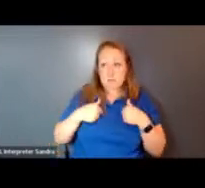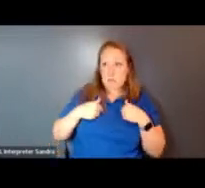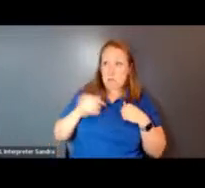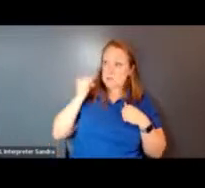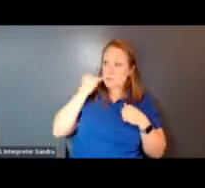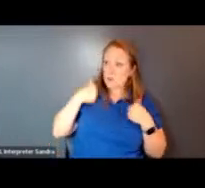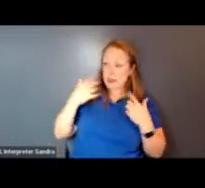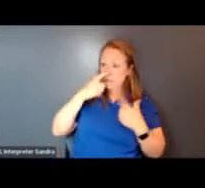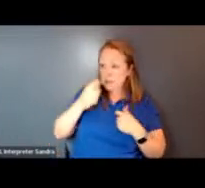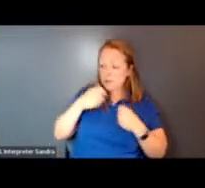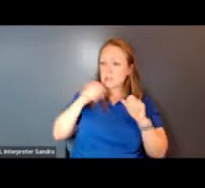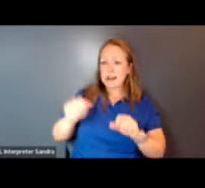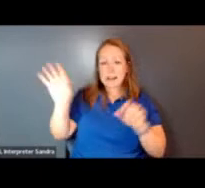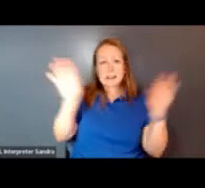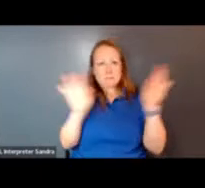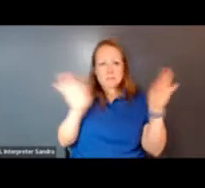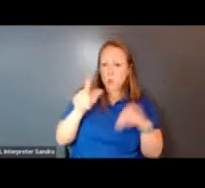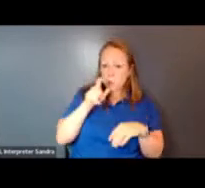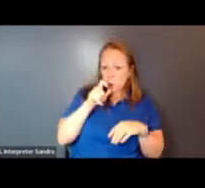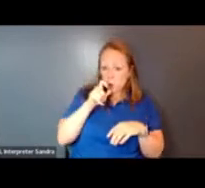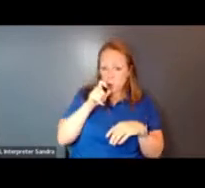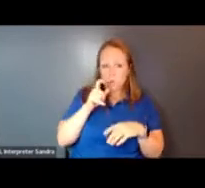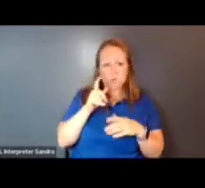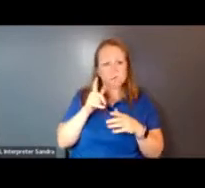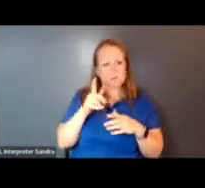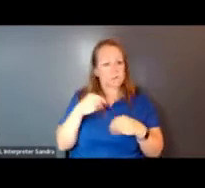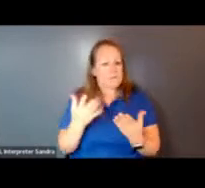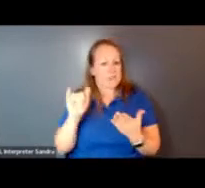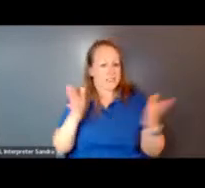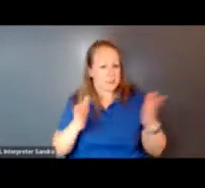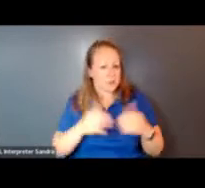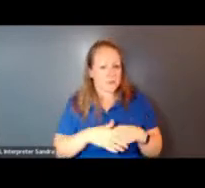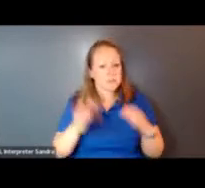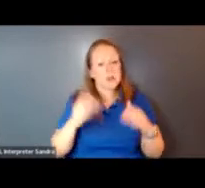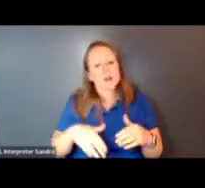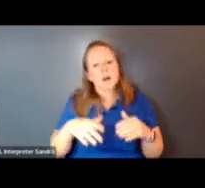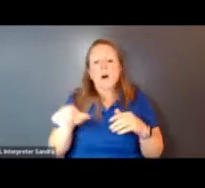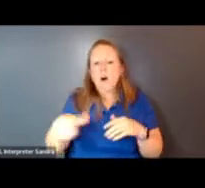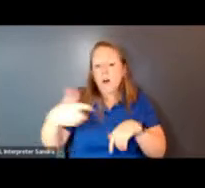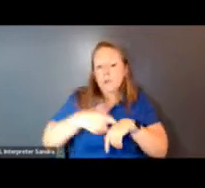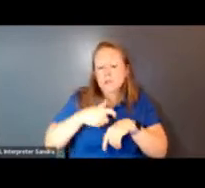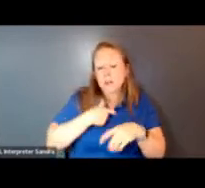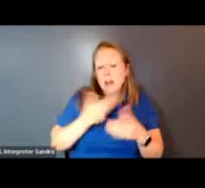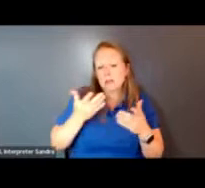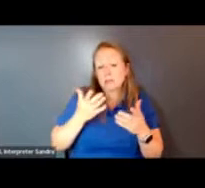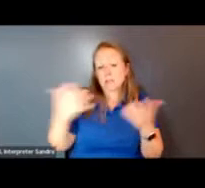IRA provider. And sometimes states partner, maybe with a financial management services entity to in addition to